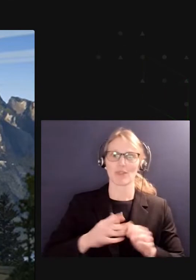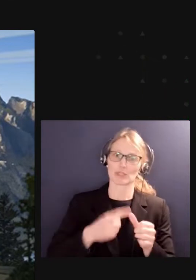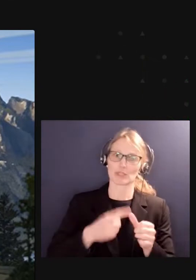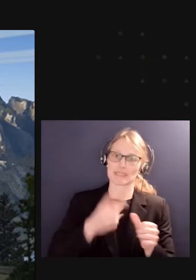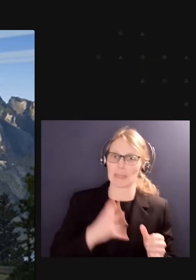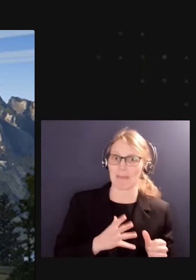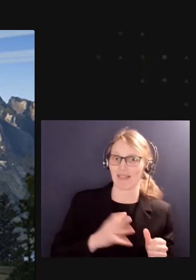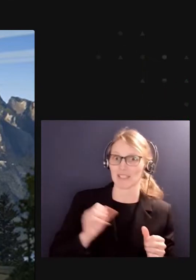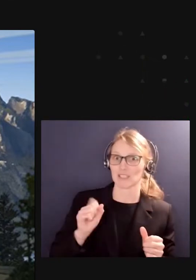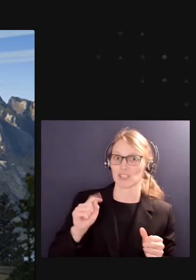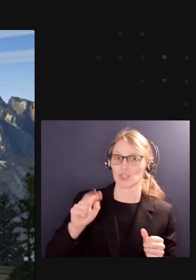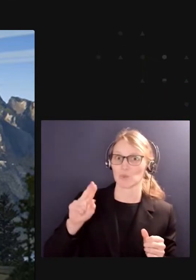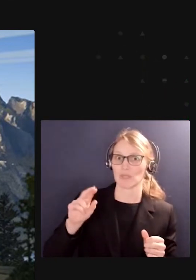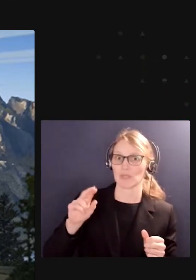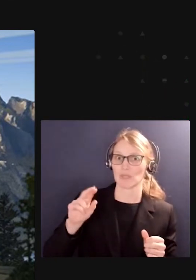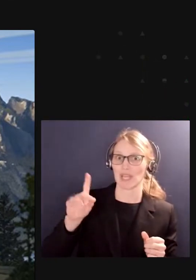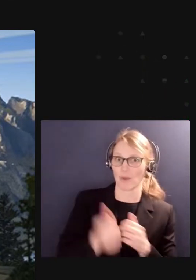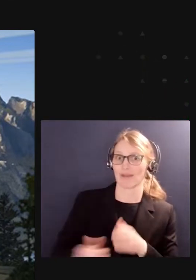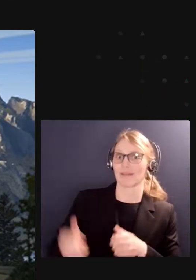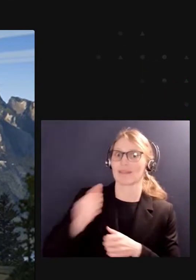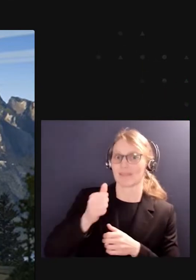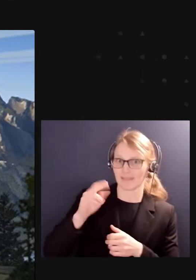At the time, I think that was back in about '99.